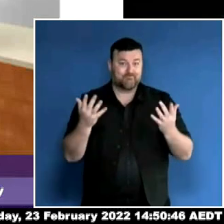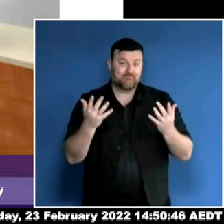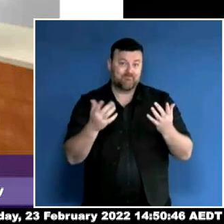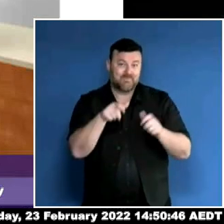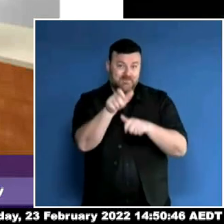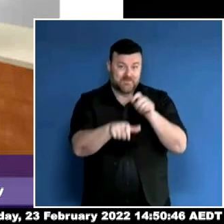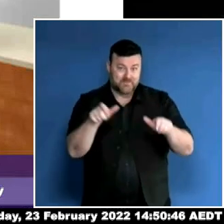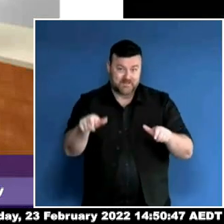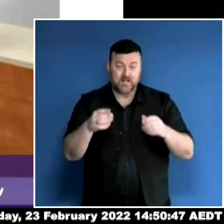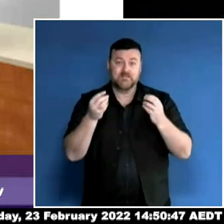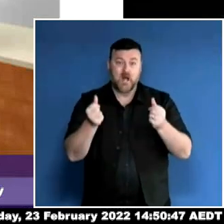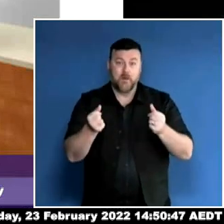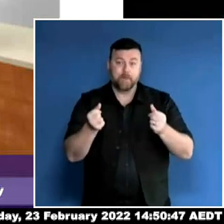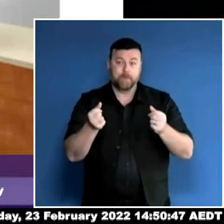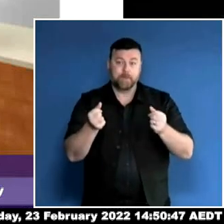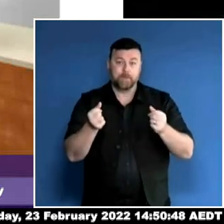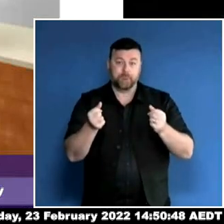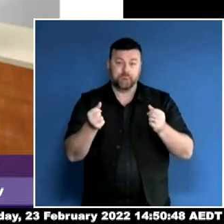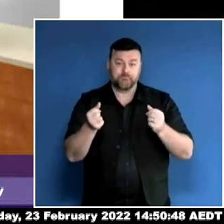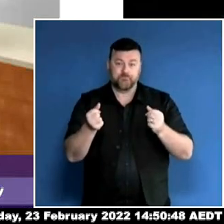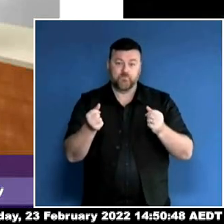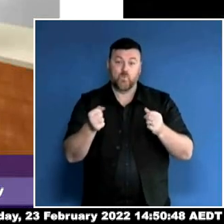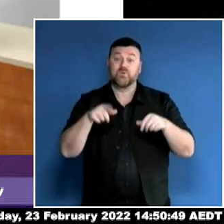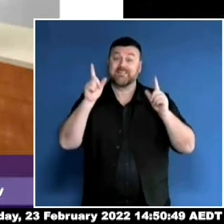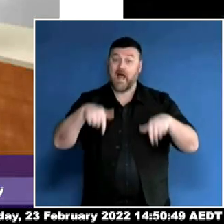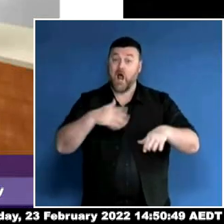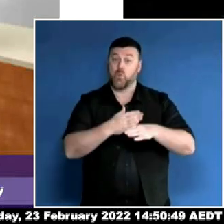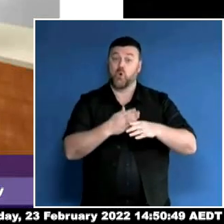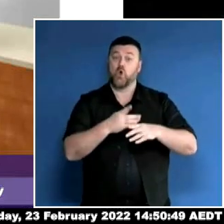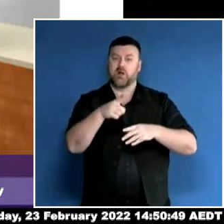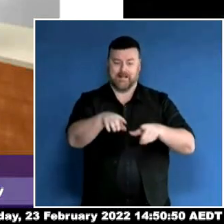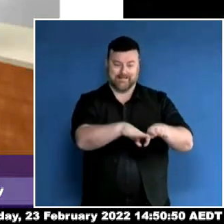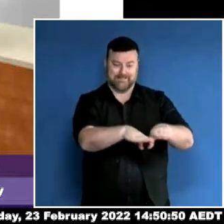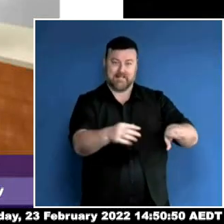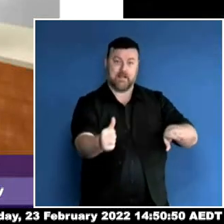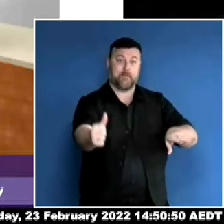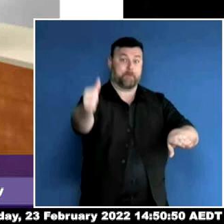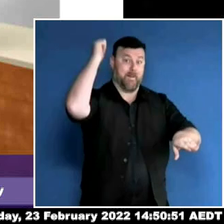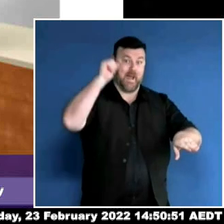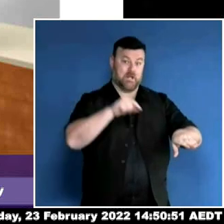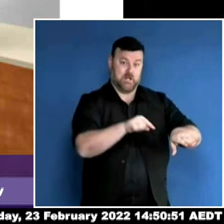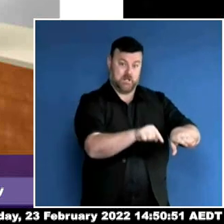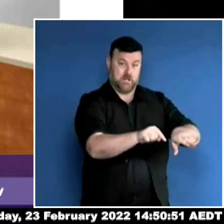at the back and learn how to dial in the grind in the morning, doing all the